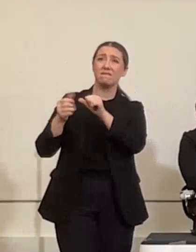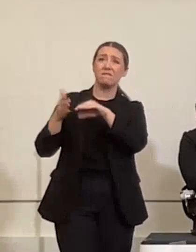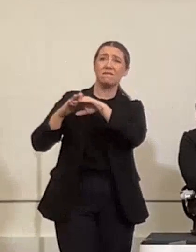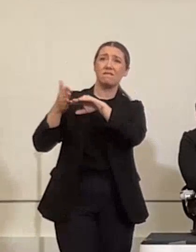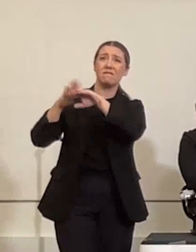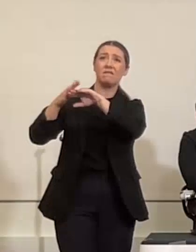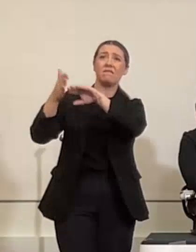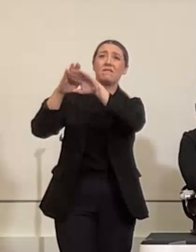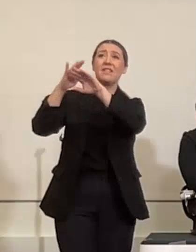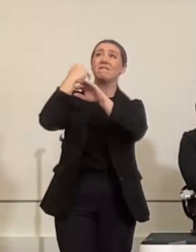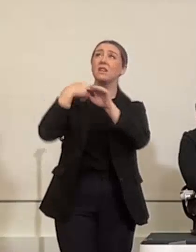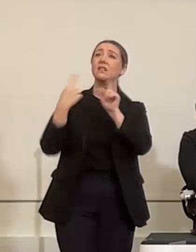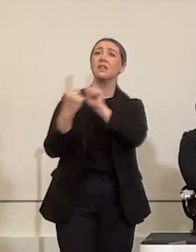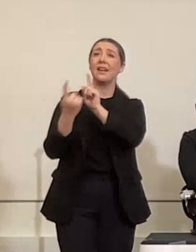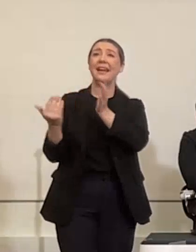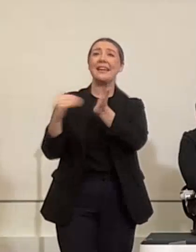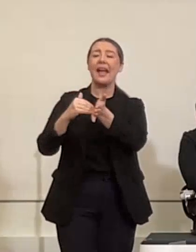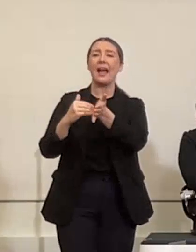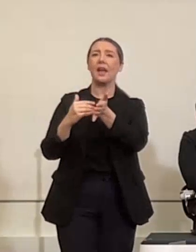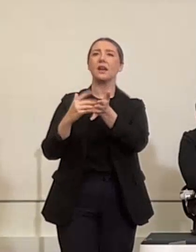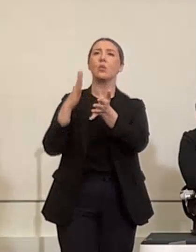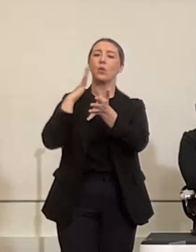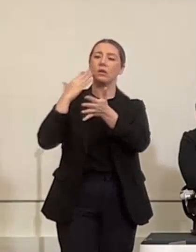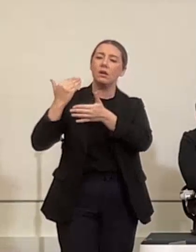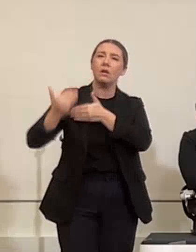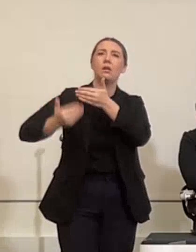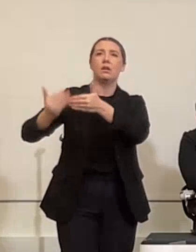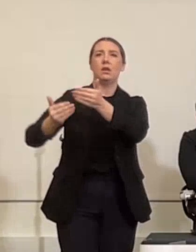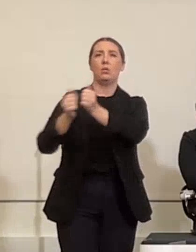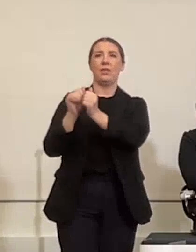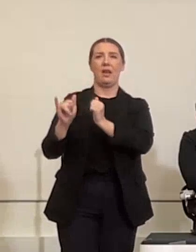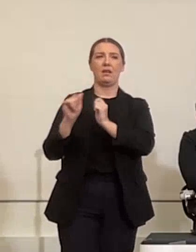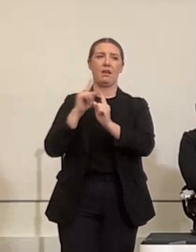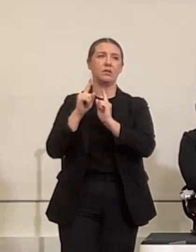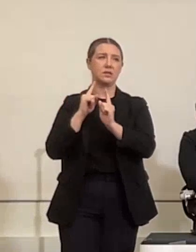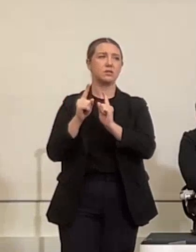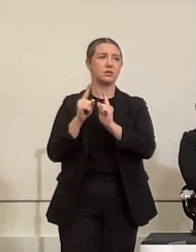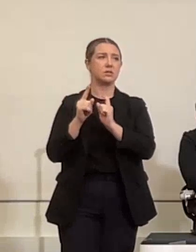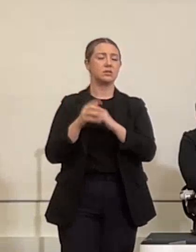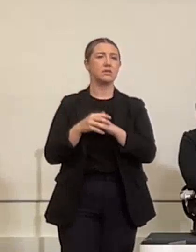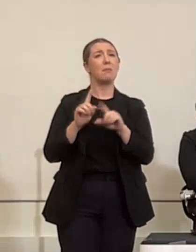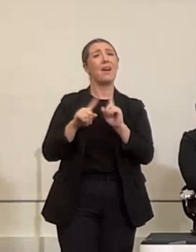I come back with that ask, we're going to be farther along that conversation. But it's, it's a journey.